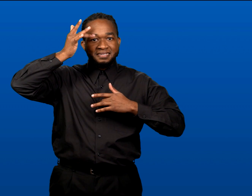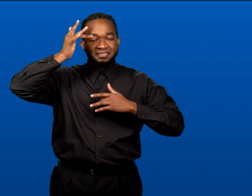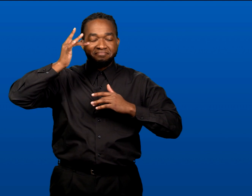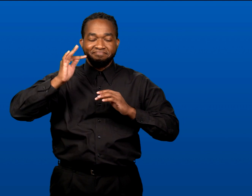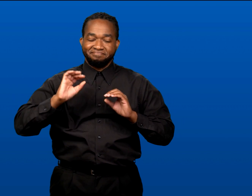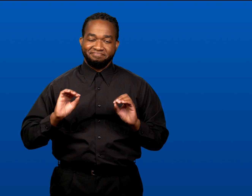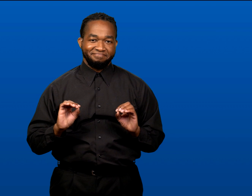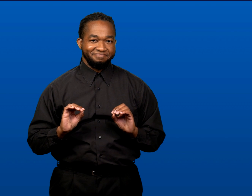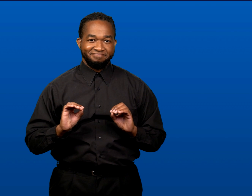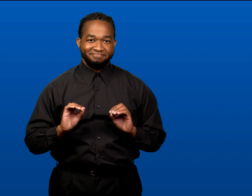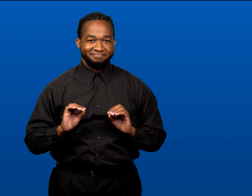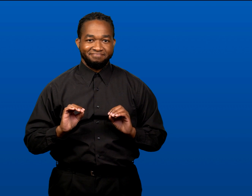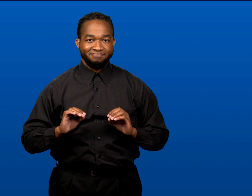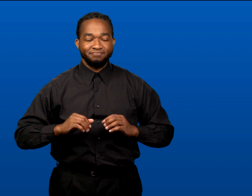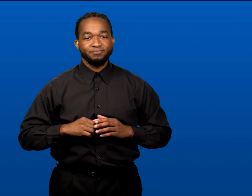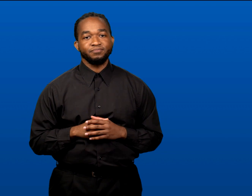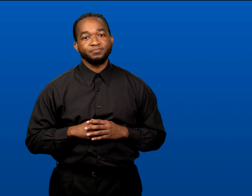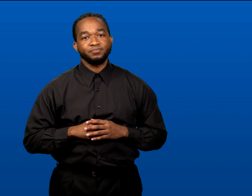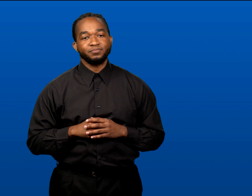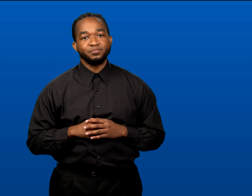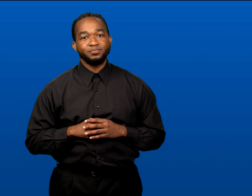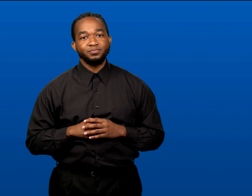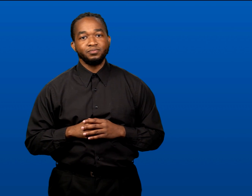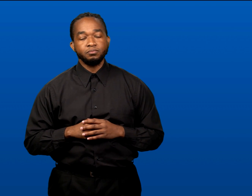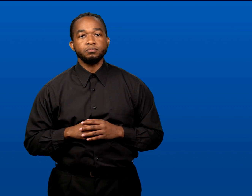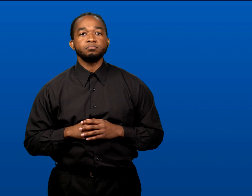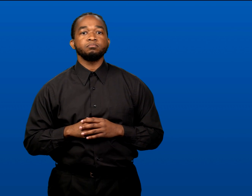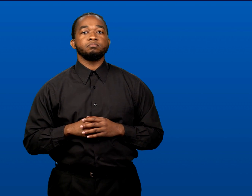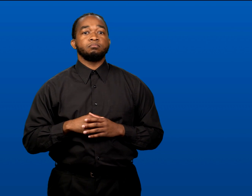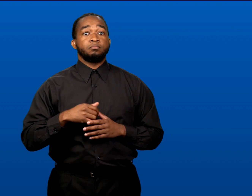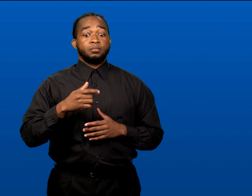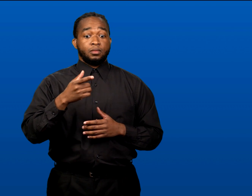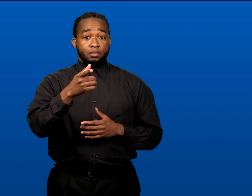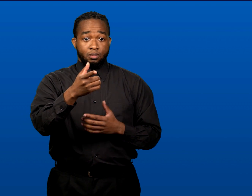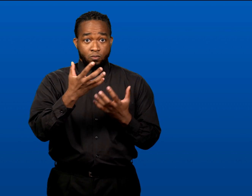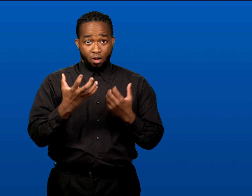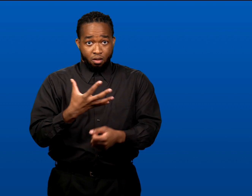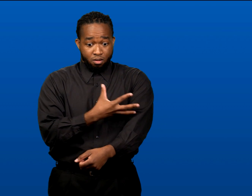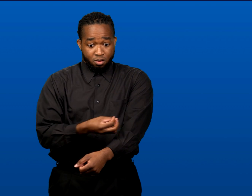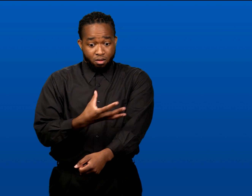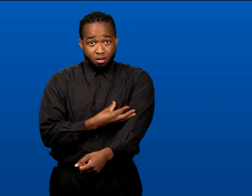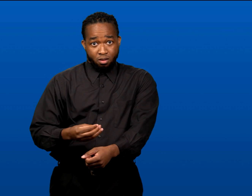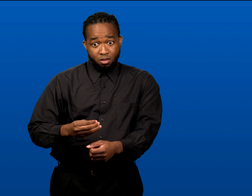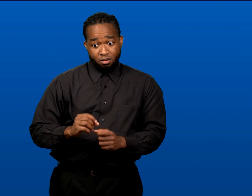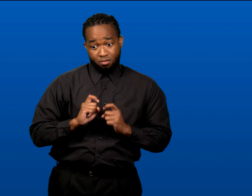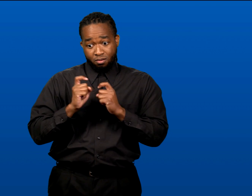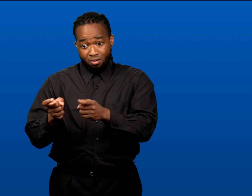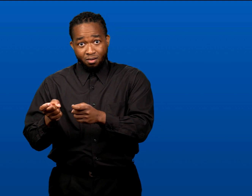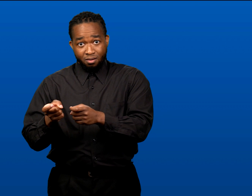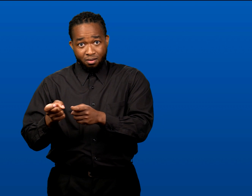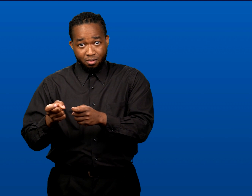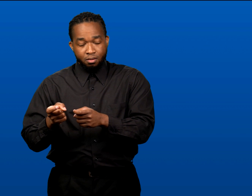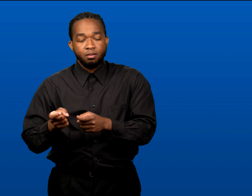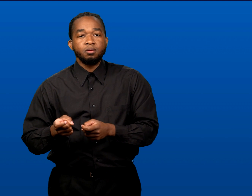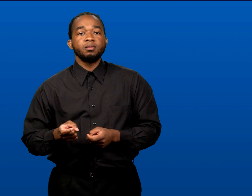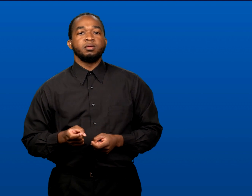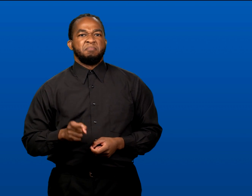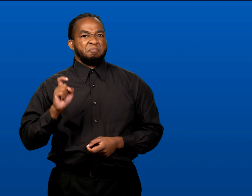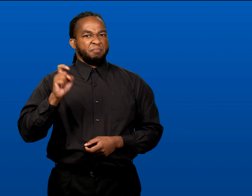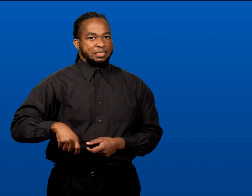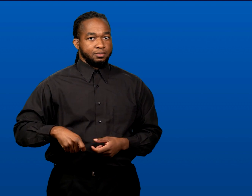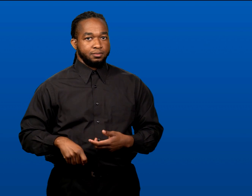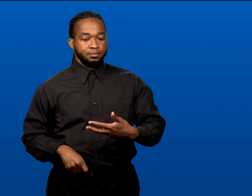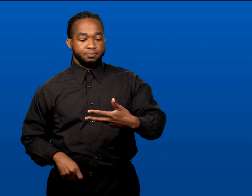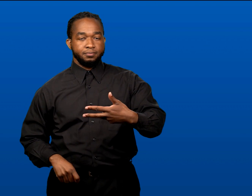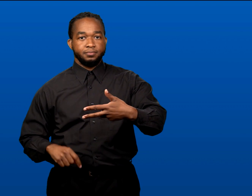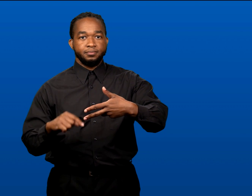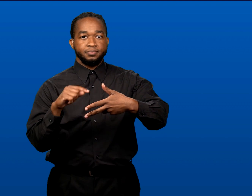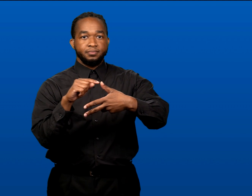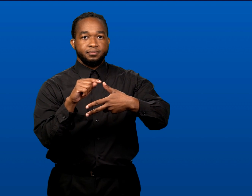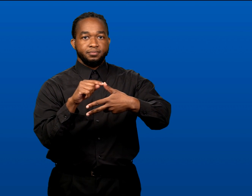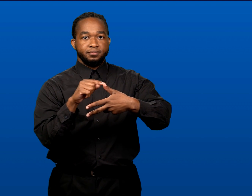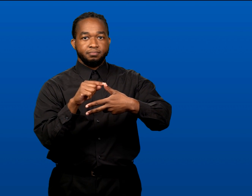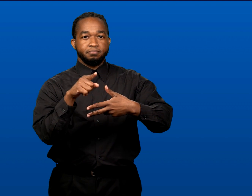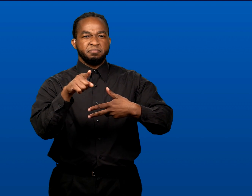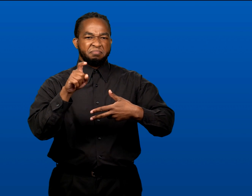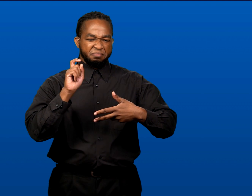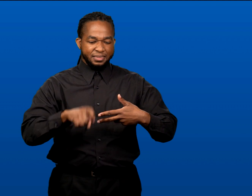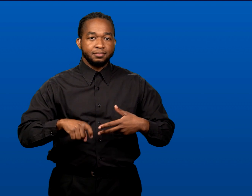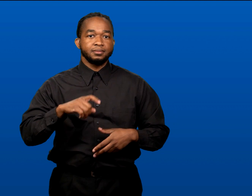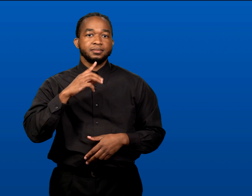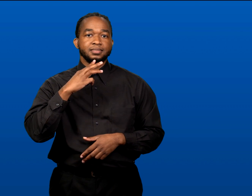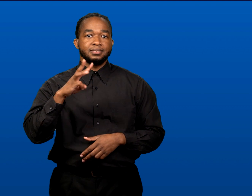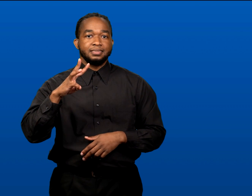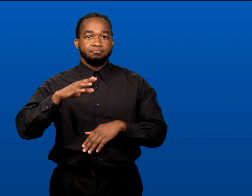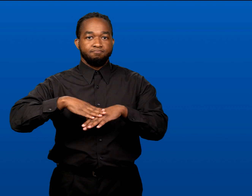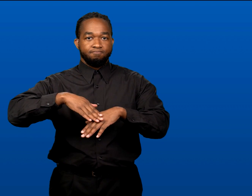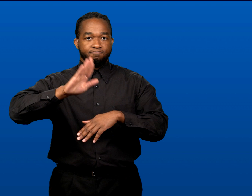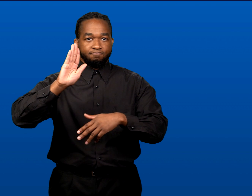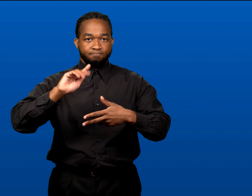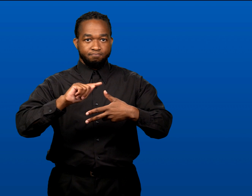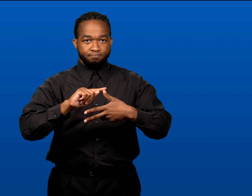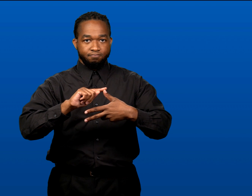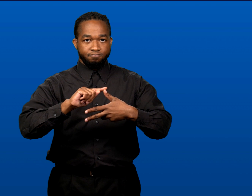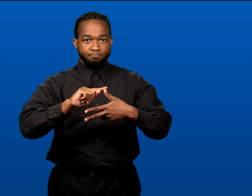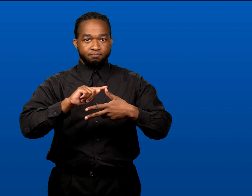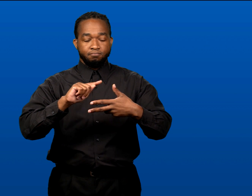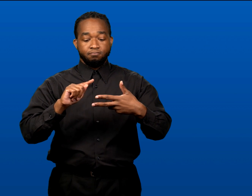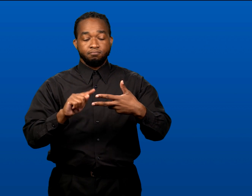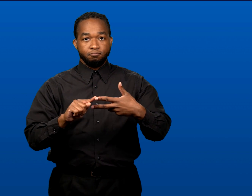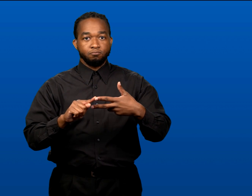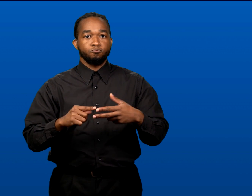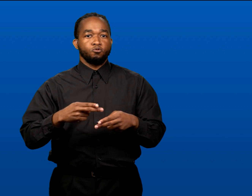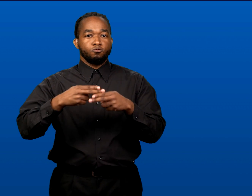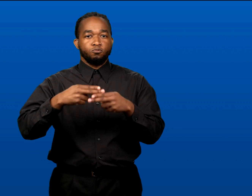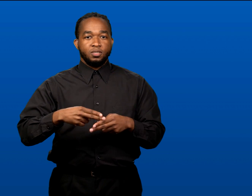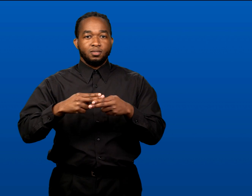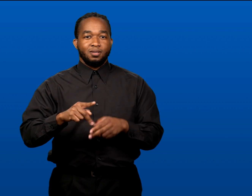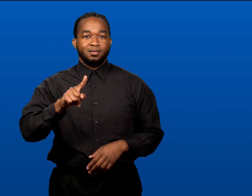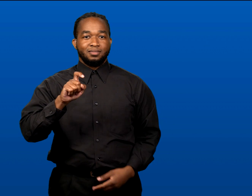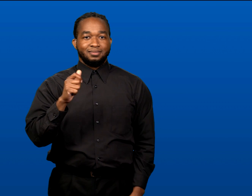a disease by giving blood. To give blood, you have to be at least 16 years old, weigh